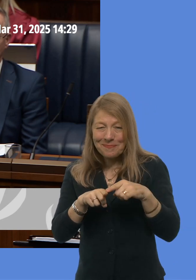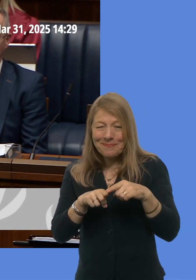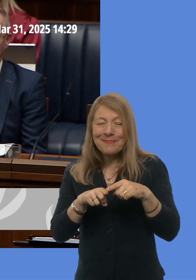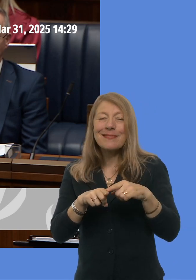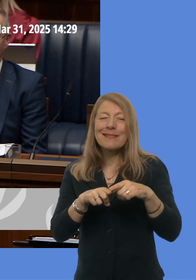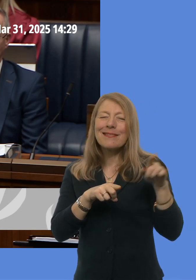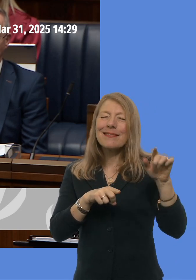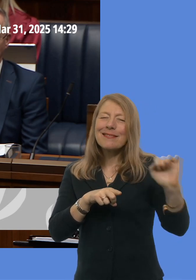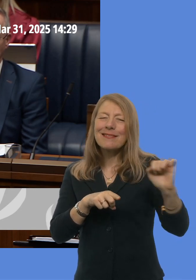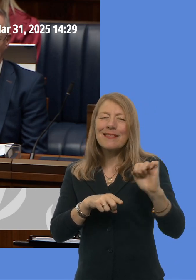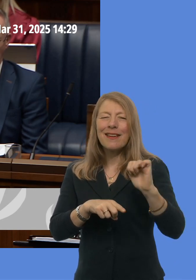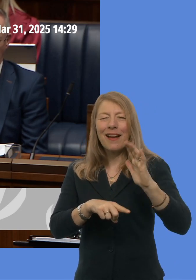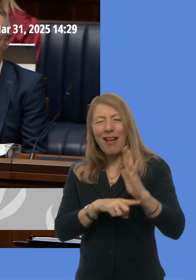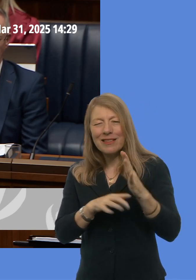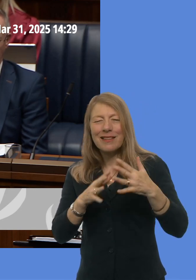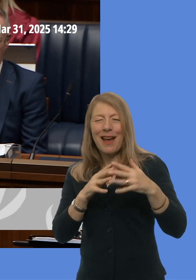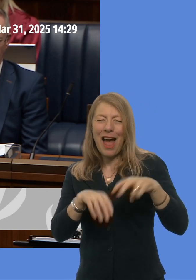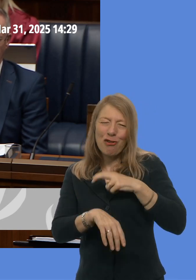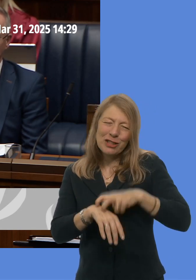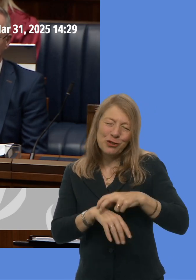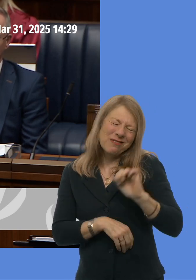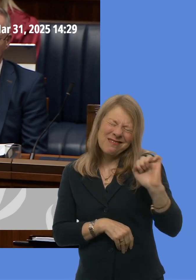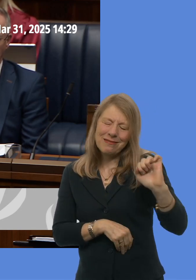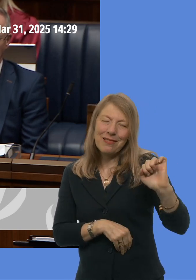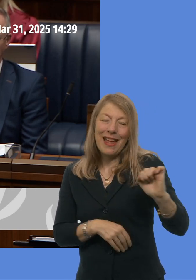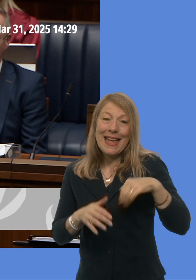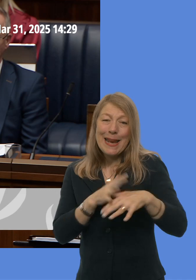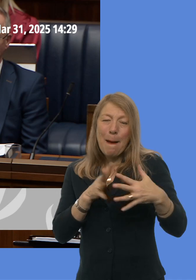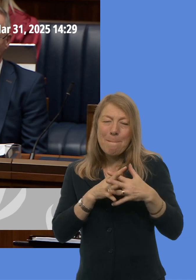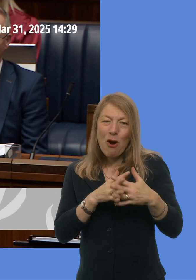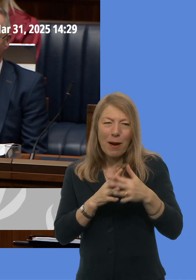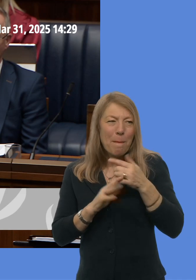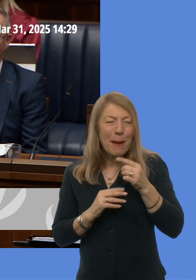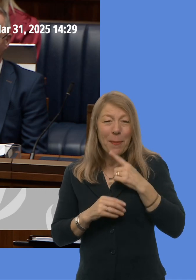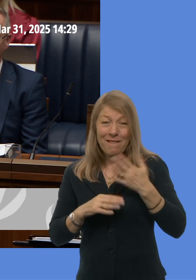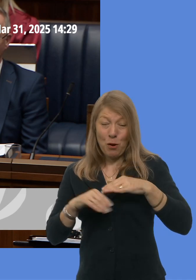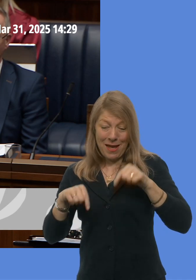to politics, business, commerce and culture. Indeed, I said that my briefing for the